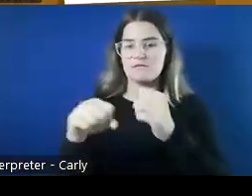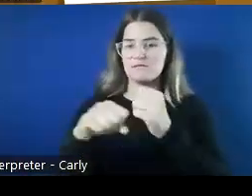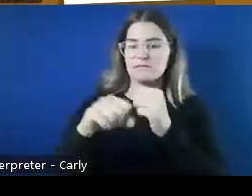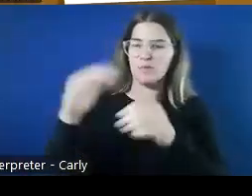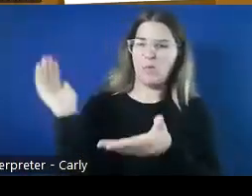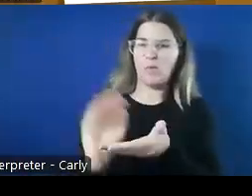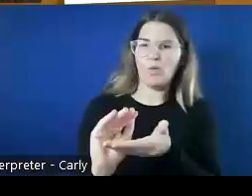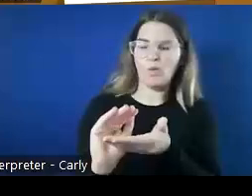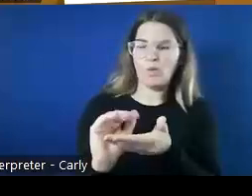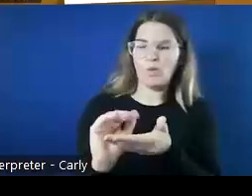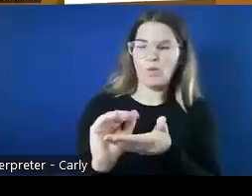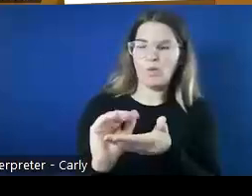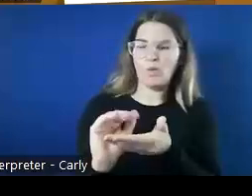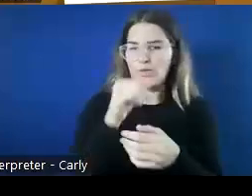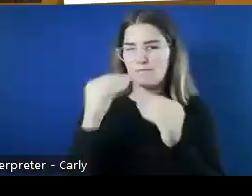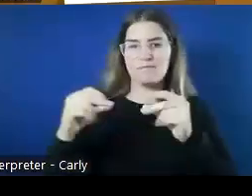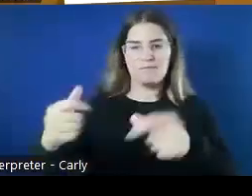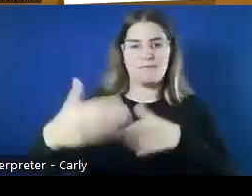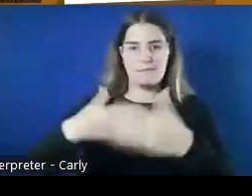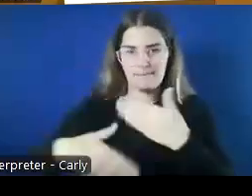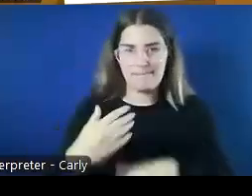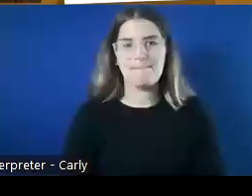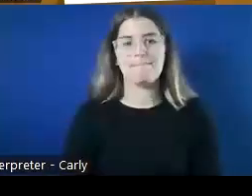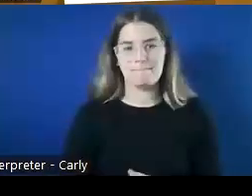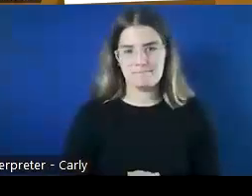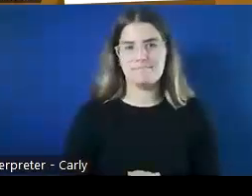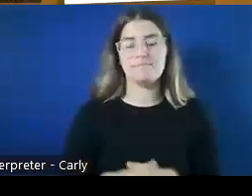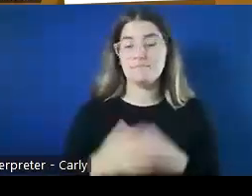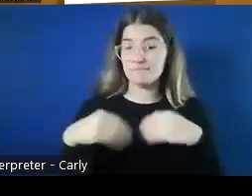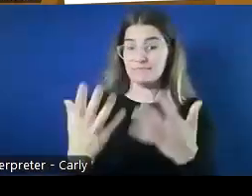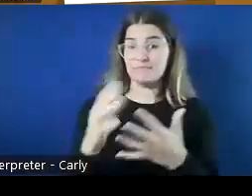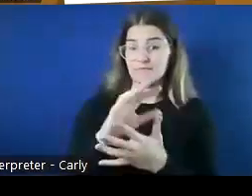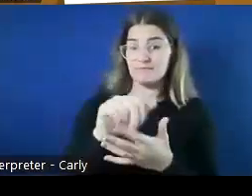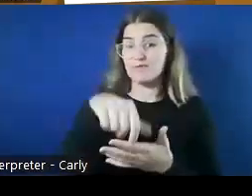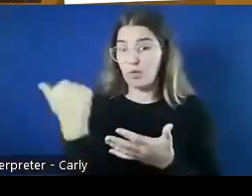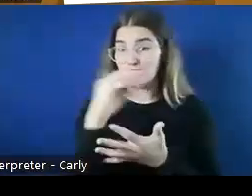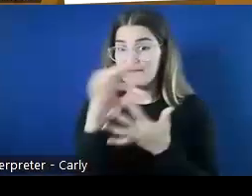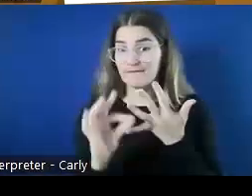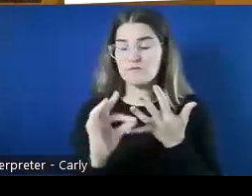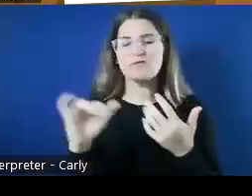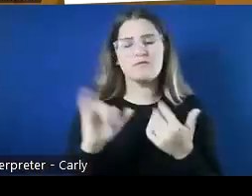part of our goal was not only to give people an alternative but to enable care to be more